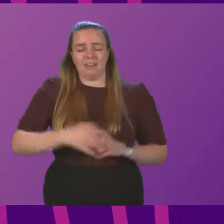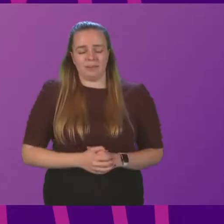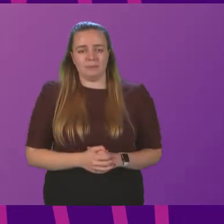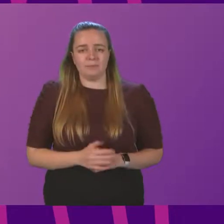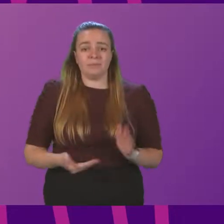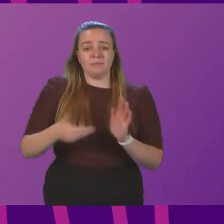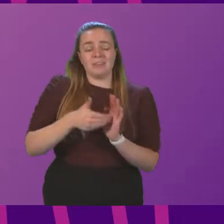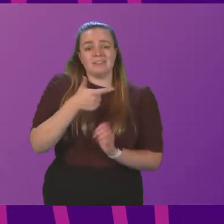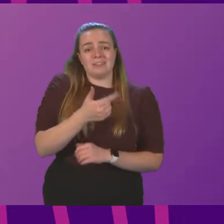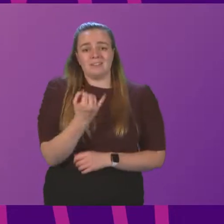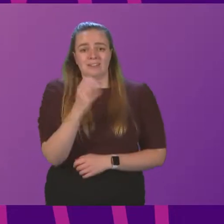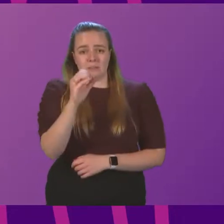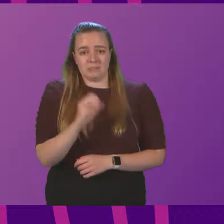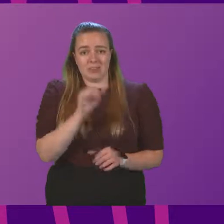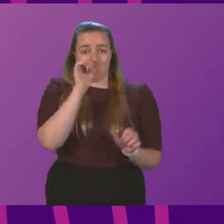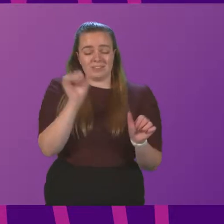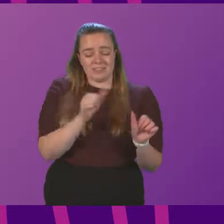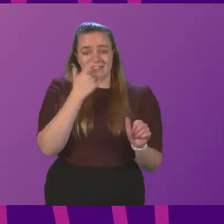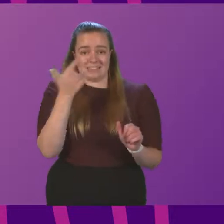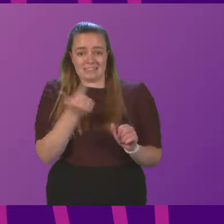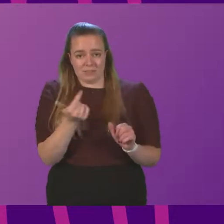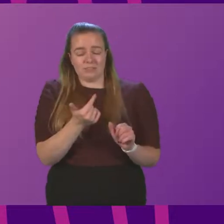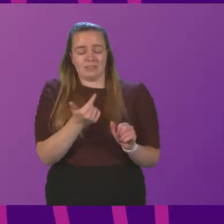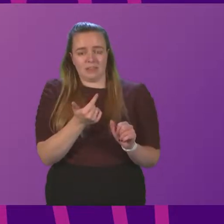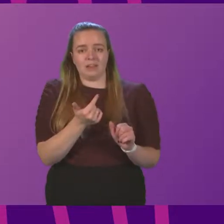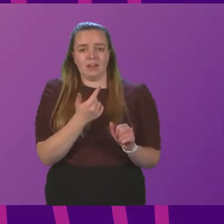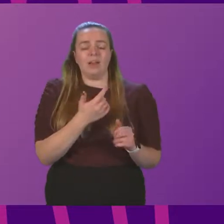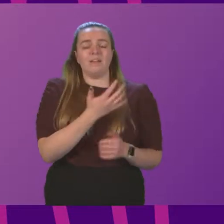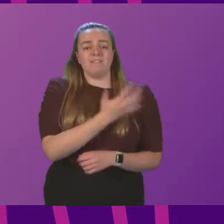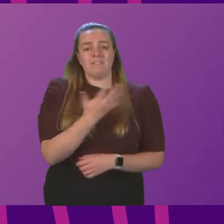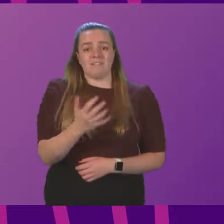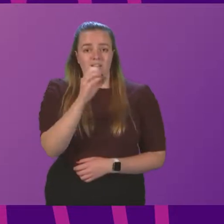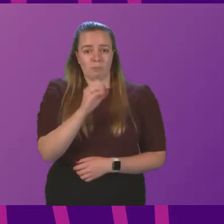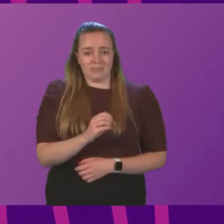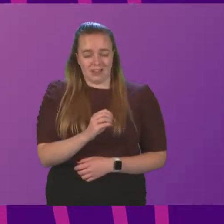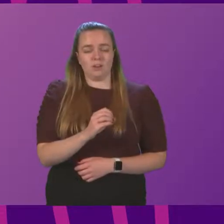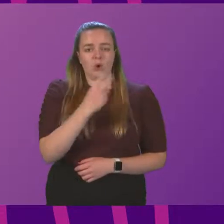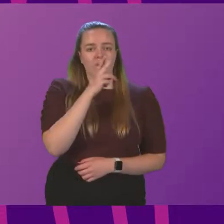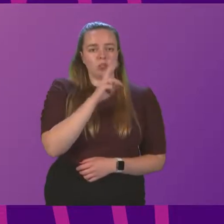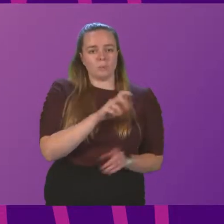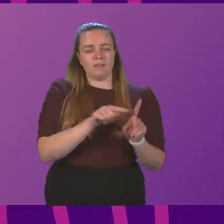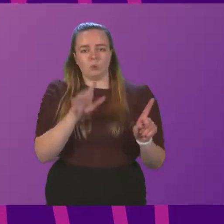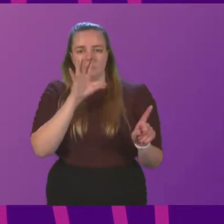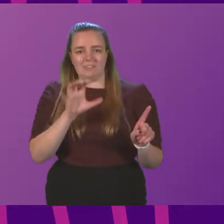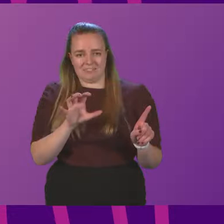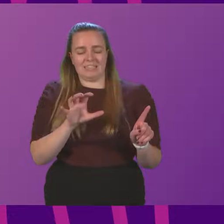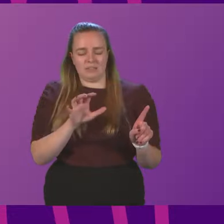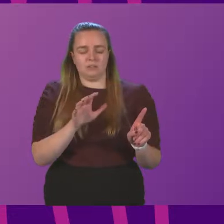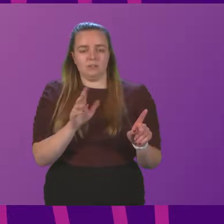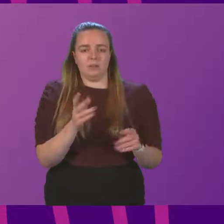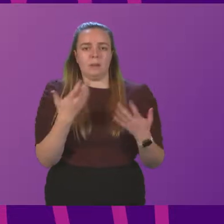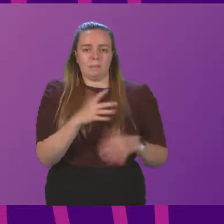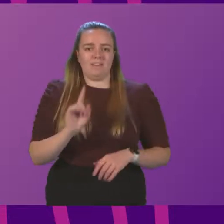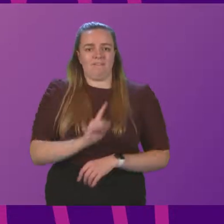76 per cent of 16 and 17-year-olds and 55 per cent of 12 to 15-year-olds have had a first dose.